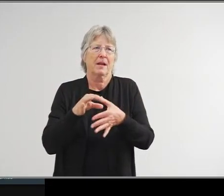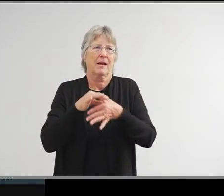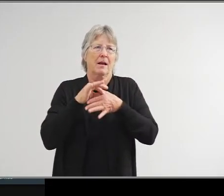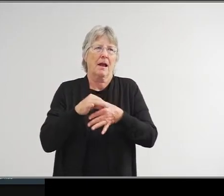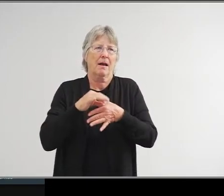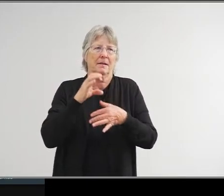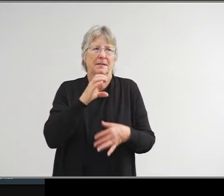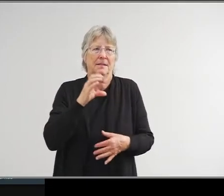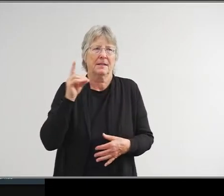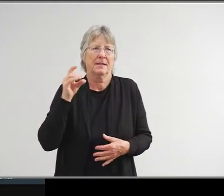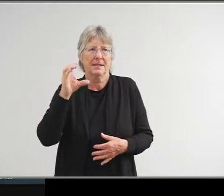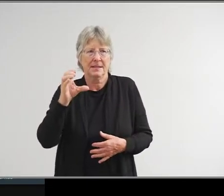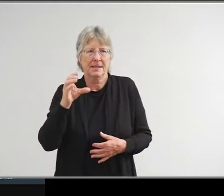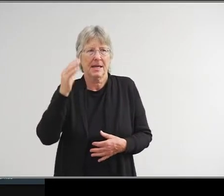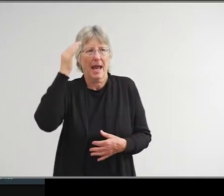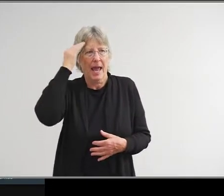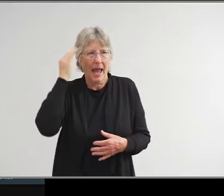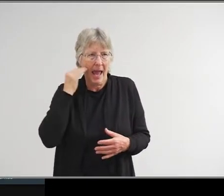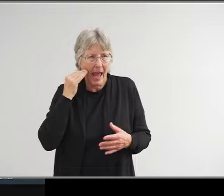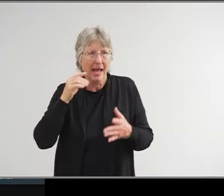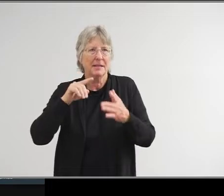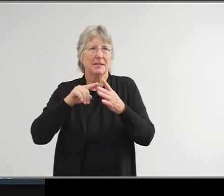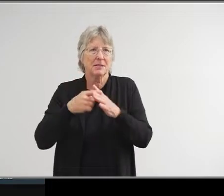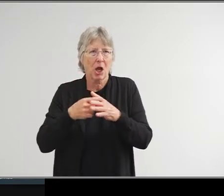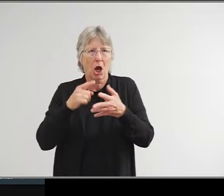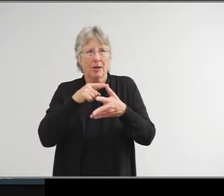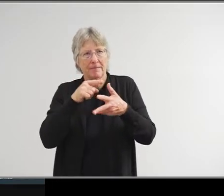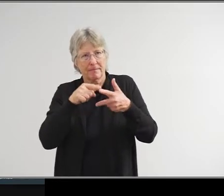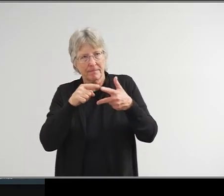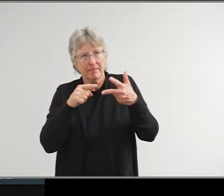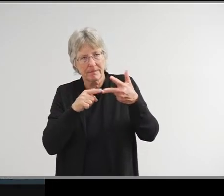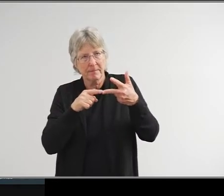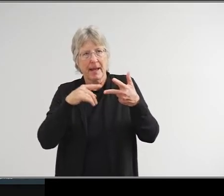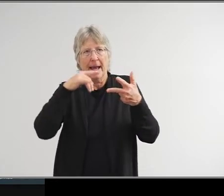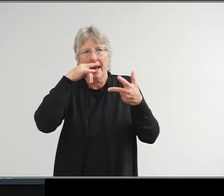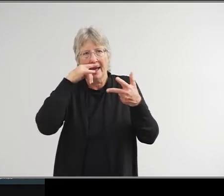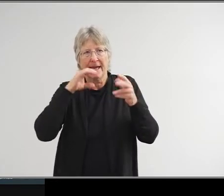and kids club and Dr. Baker and Dr. Brown, thank you so much